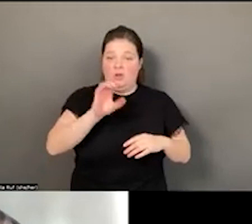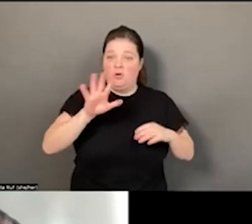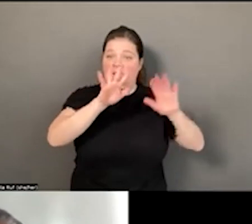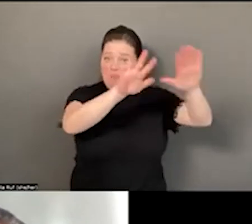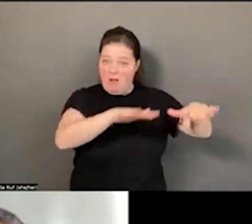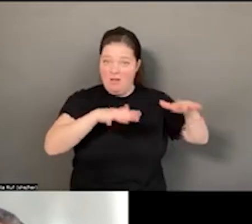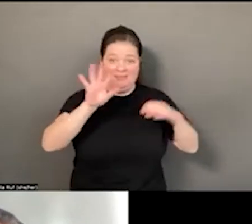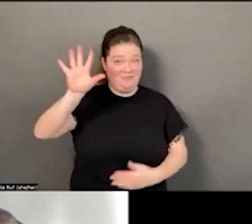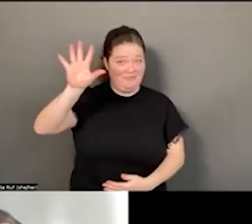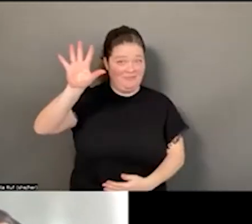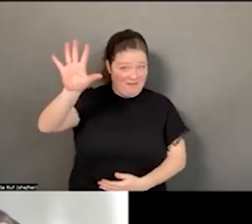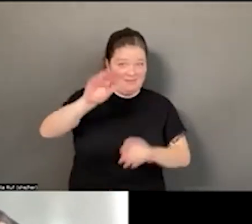On Tuesday,